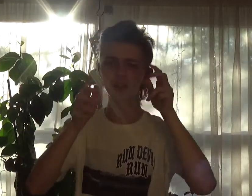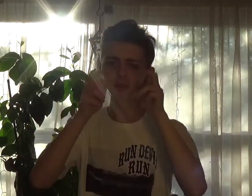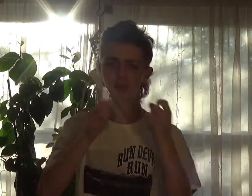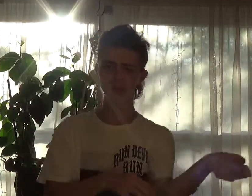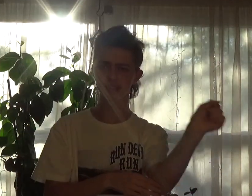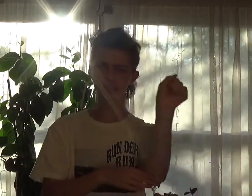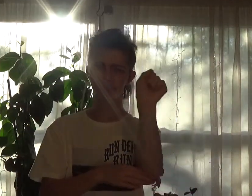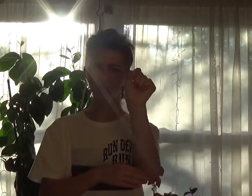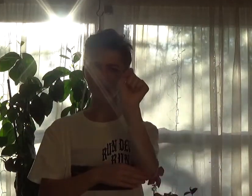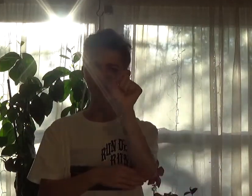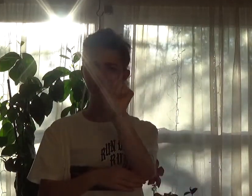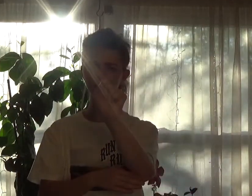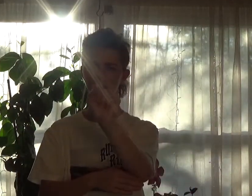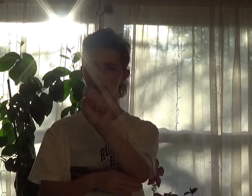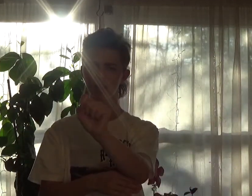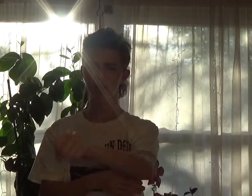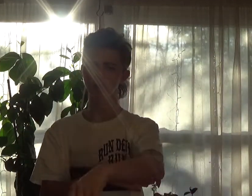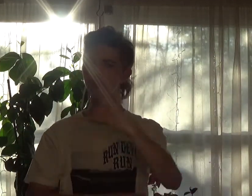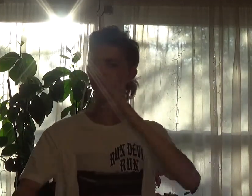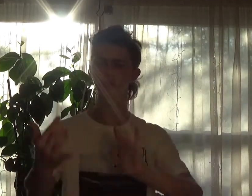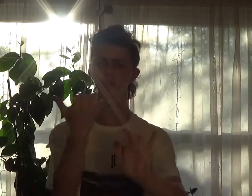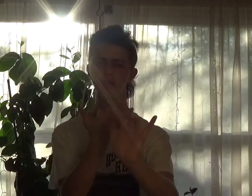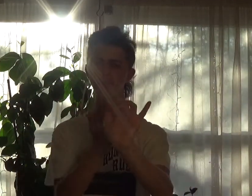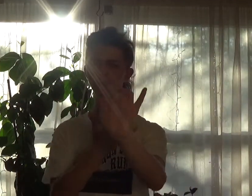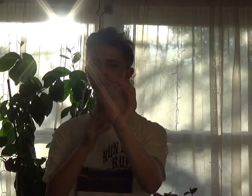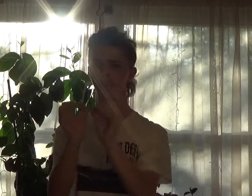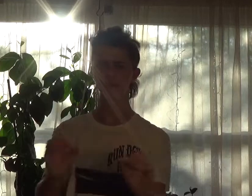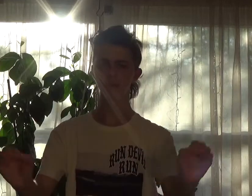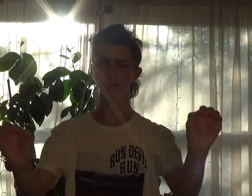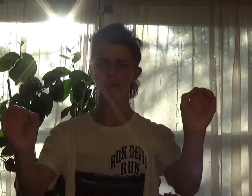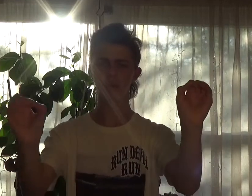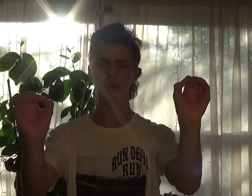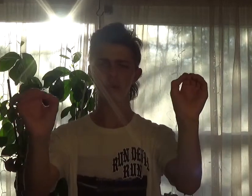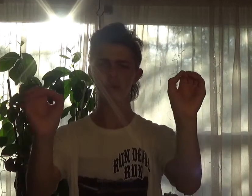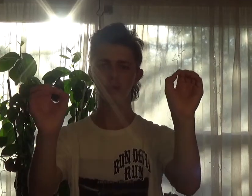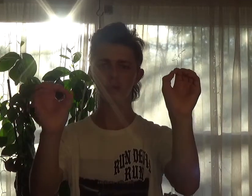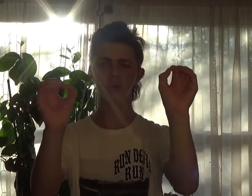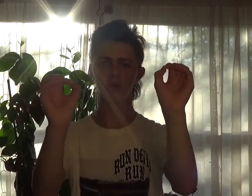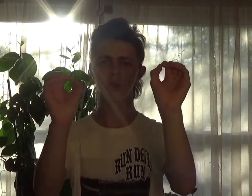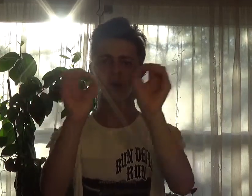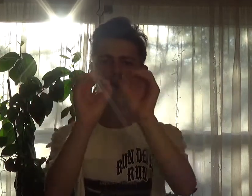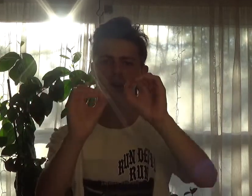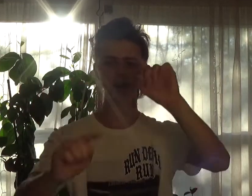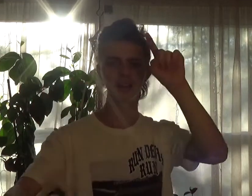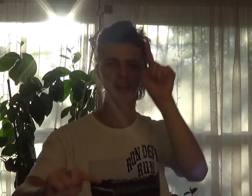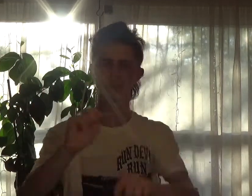The devil went down Forevermore